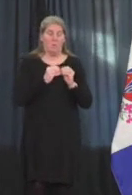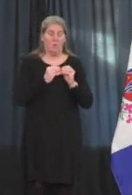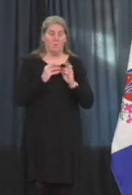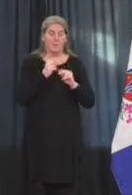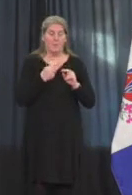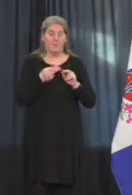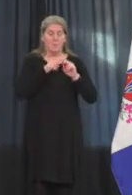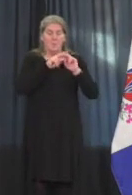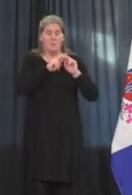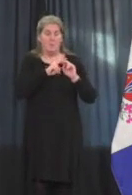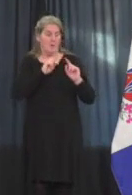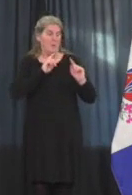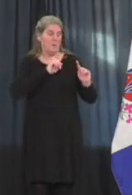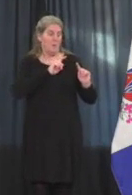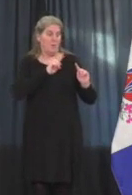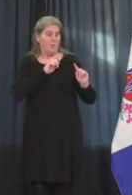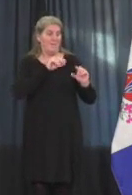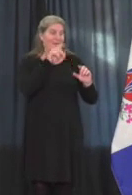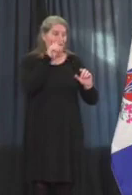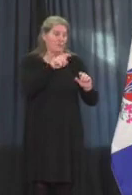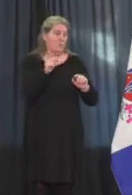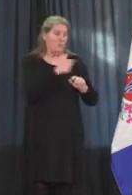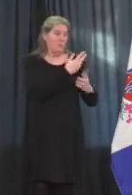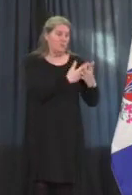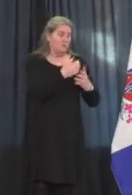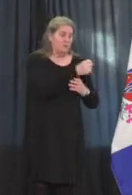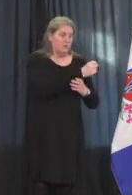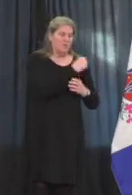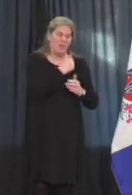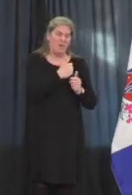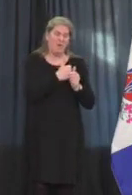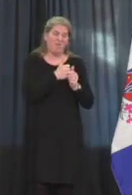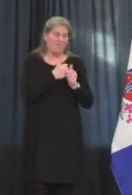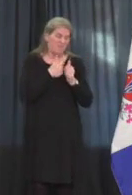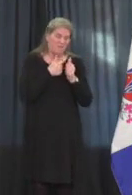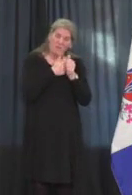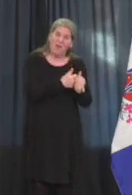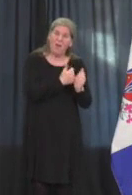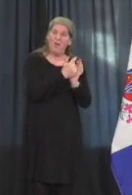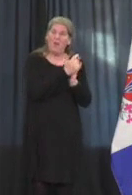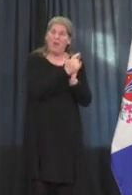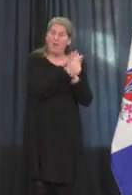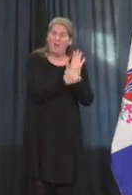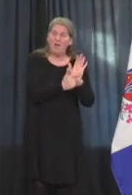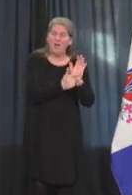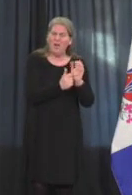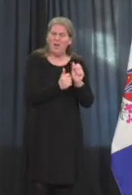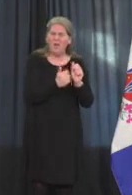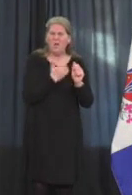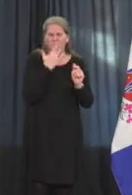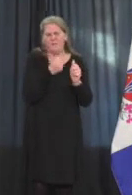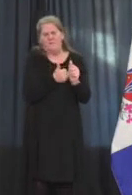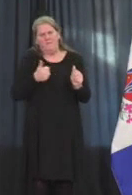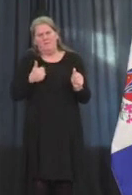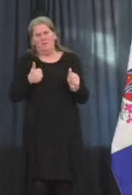OF ENFORCING THESE PROVISIONS AND THESE ORDERS IN LIGHT OF COVID-19. THAT'S NOT A PROCESS THAT'S IMMEDIATE, OF COURSE.